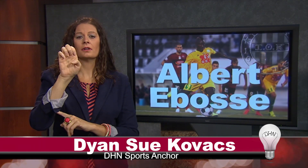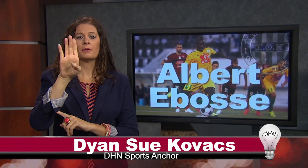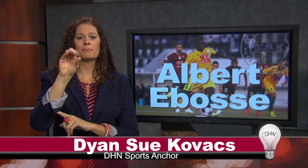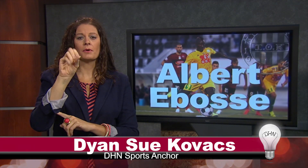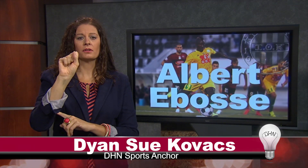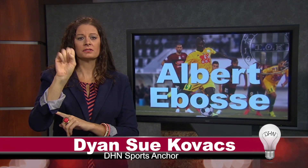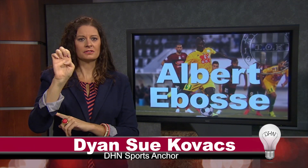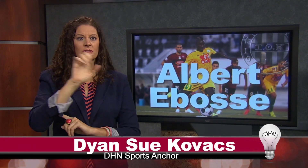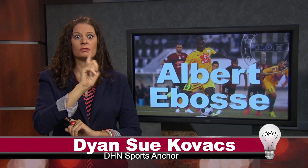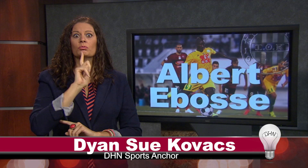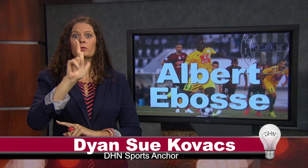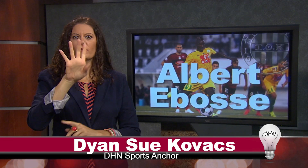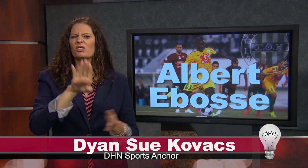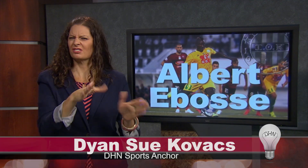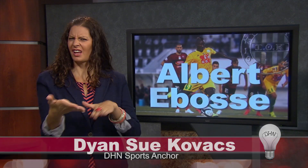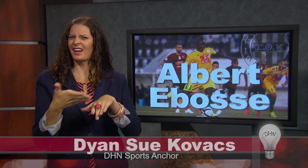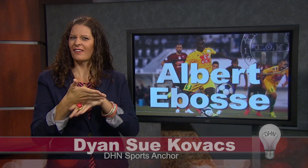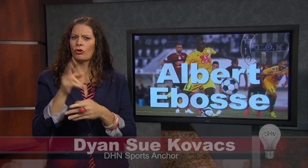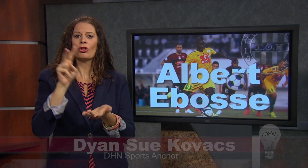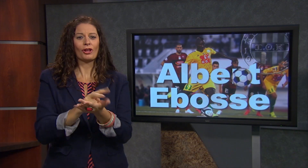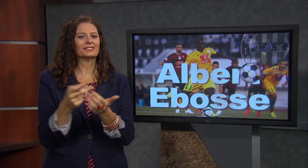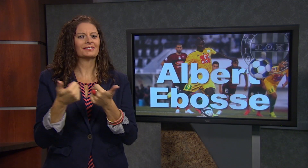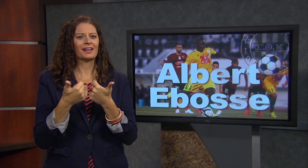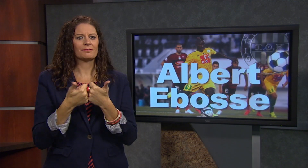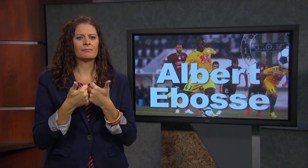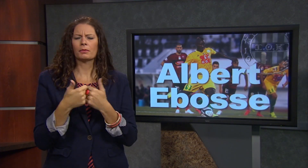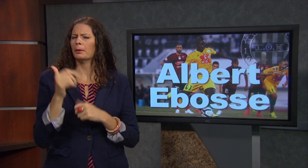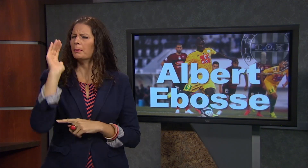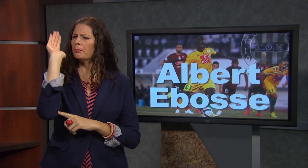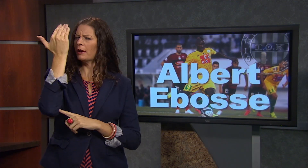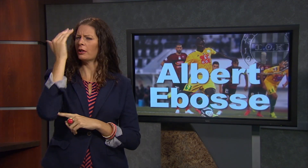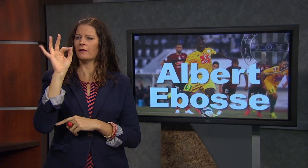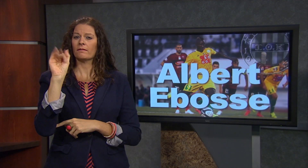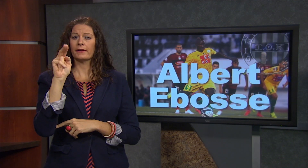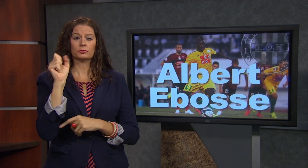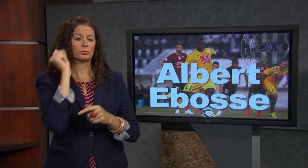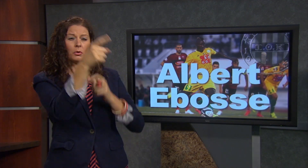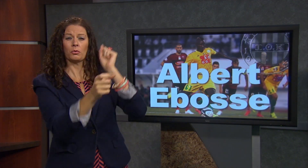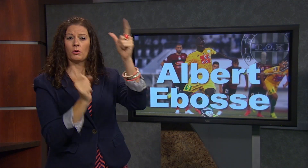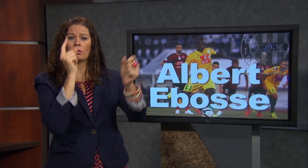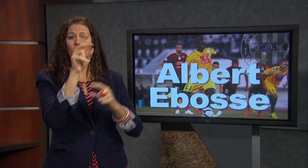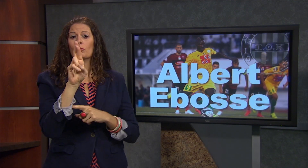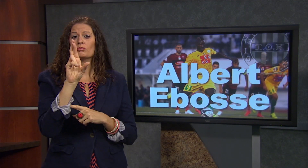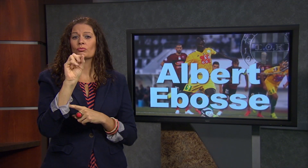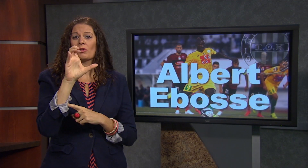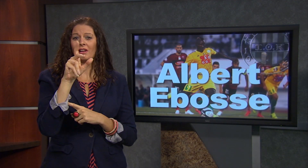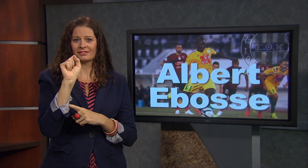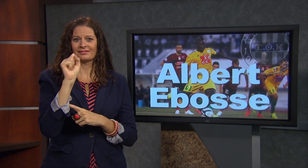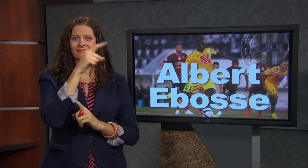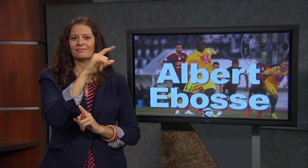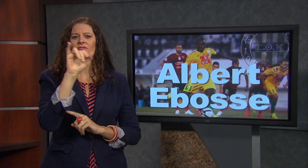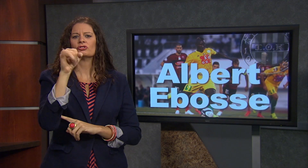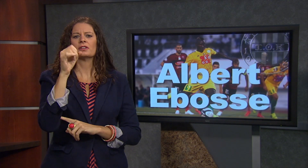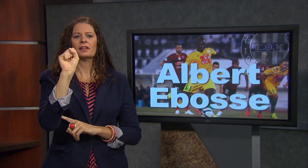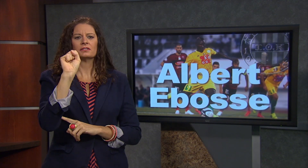allegedly threw rocks at the JS Kabylie team after losing 2-1. A rock hit 24 year old